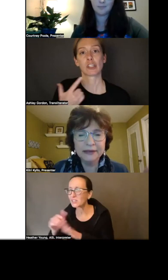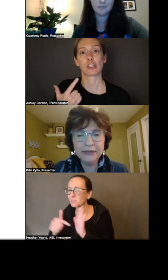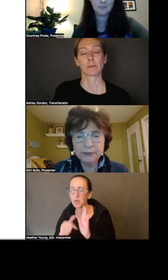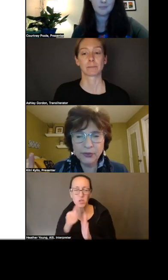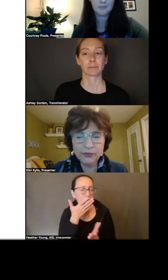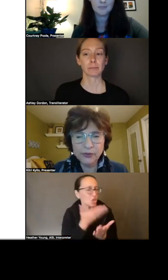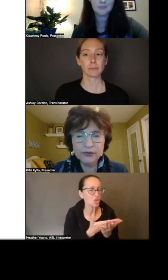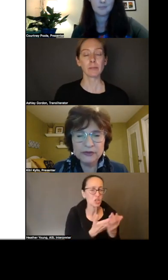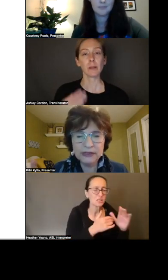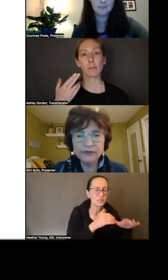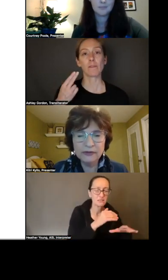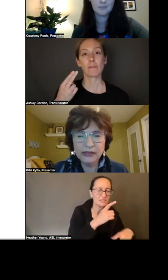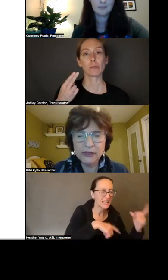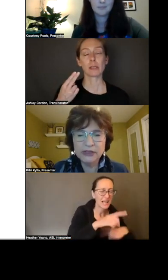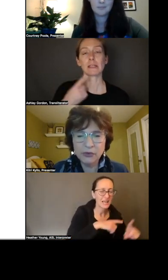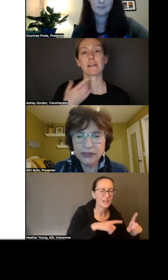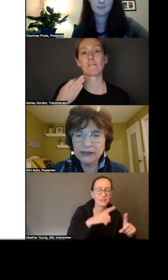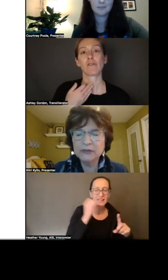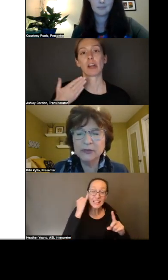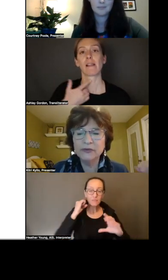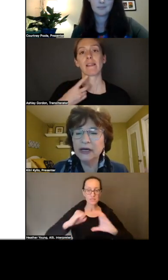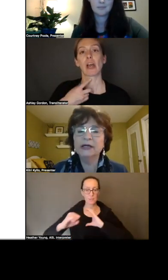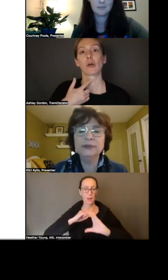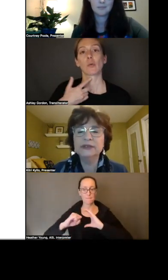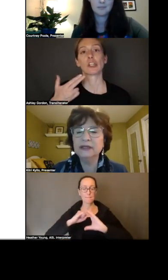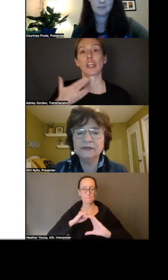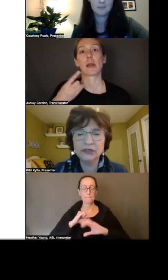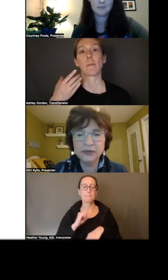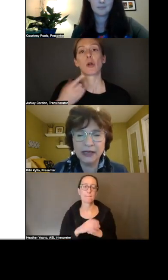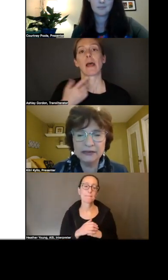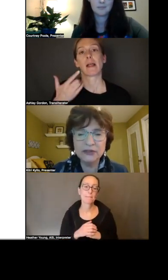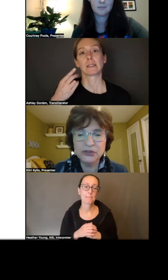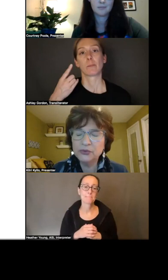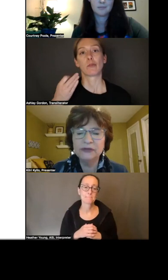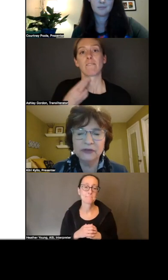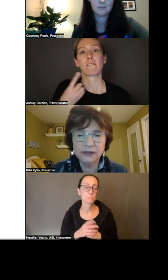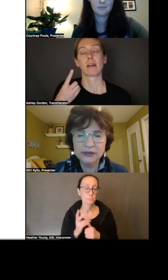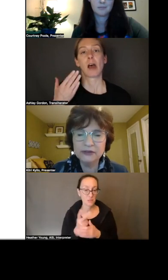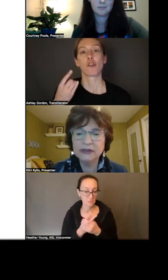Both of those different language and modalities proved 100 percent visual access to two different languages.